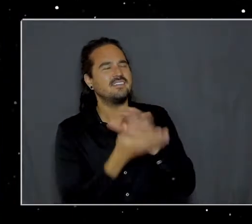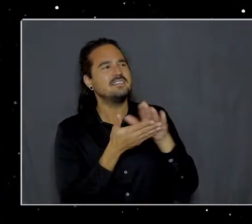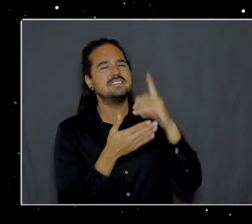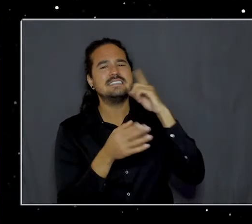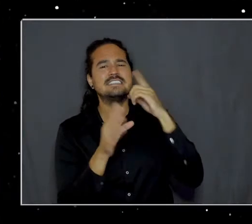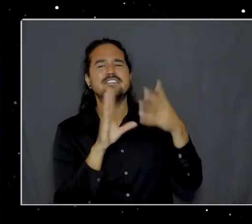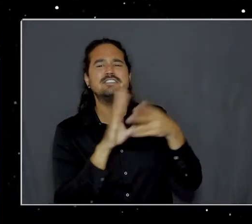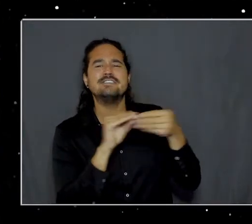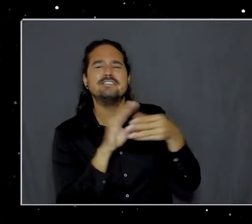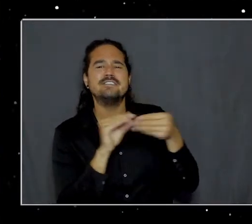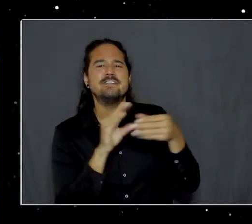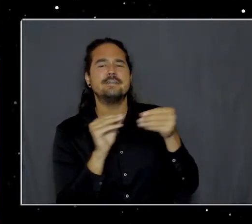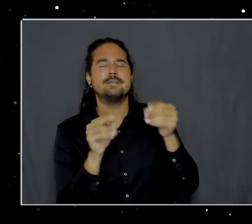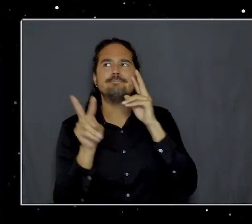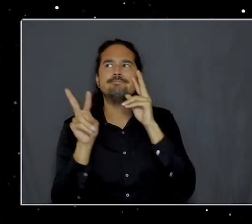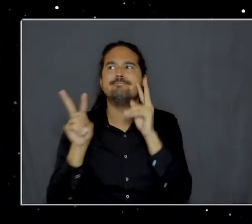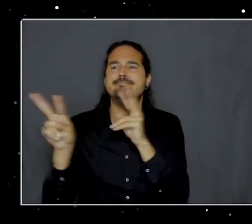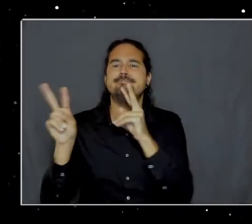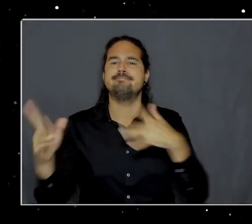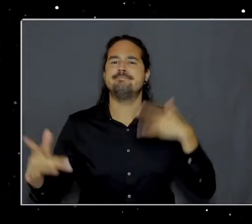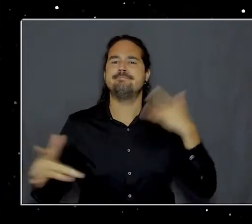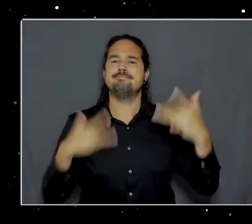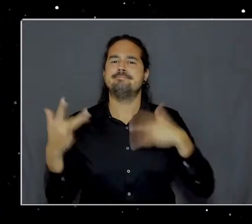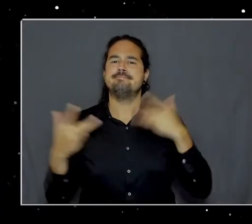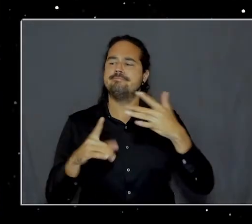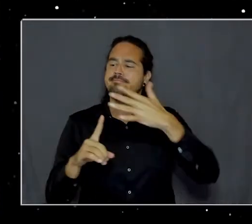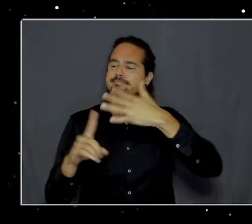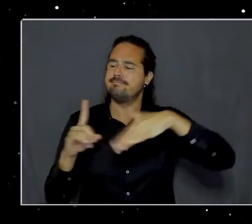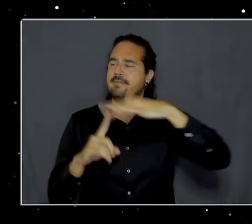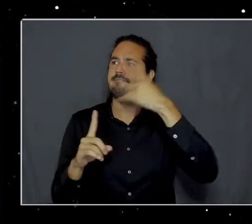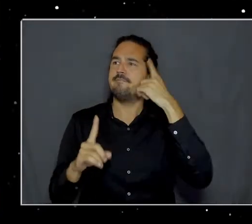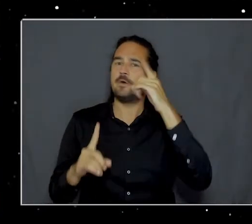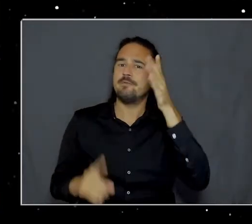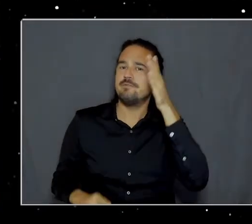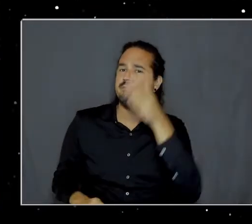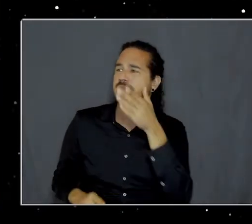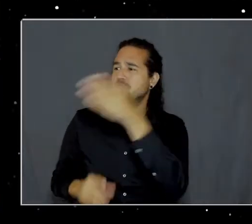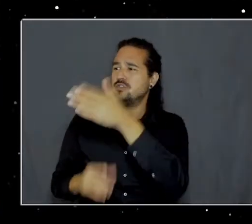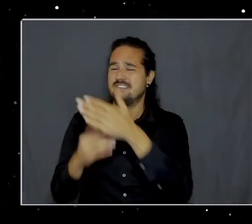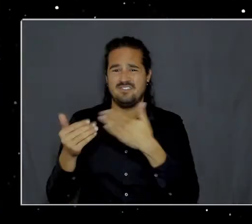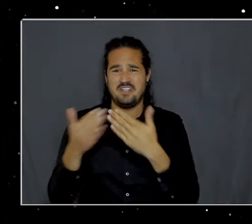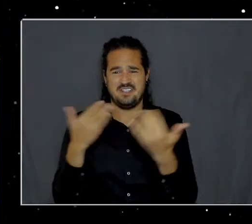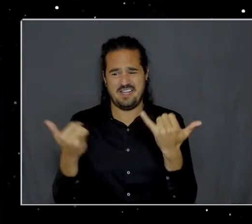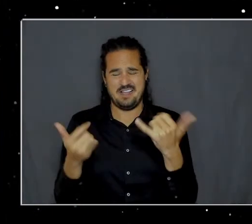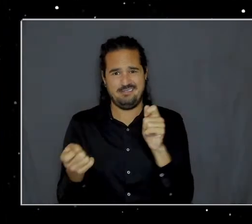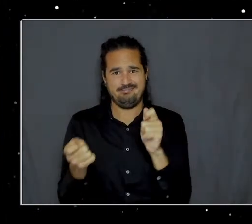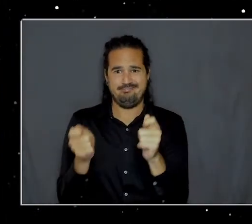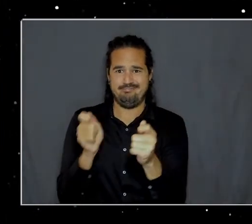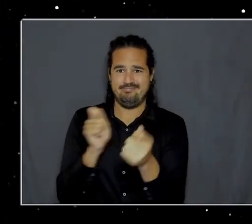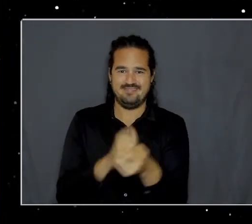BUT, AT THE SAME TIME, IT'S REALLY NICE TO HEAR HOW JOYOUS AND LIKE, YOU KNOW, IT SEEMS LIKE THERE'S SOMETHING TO LOOK